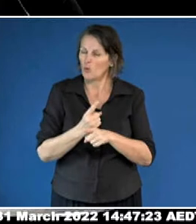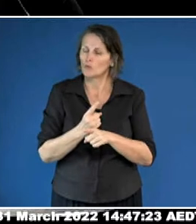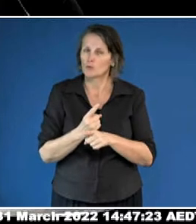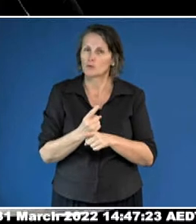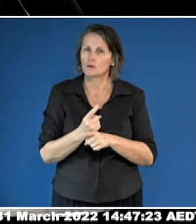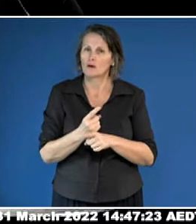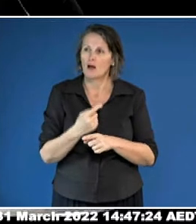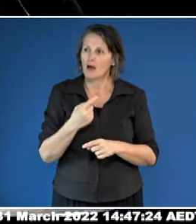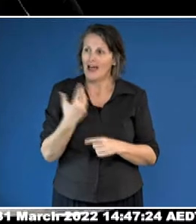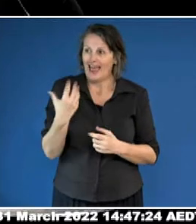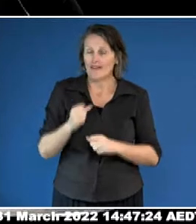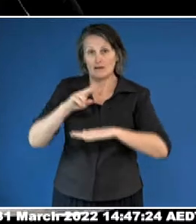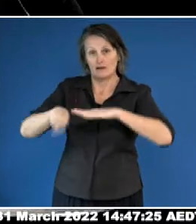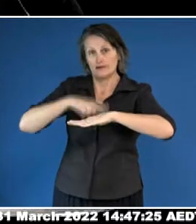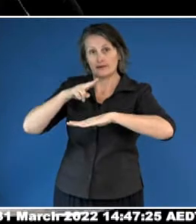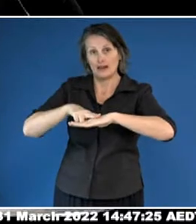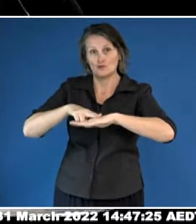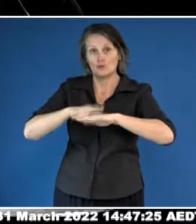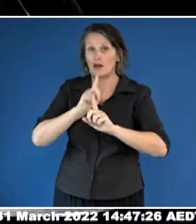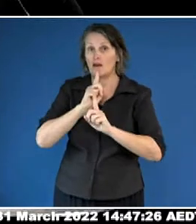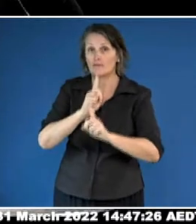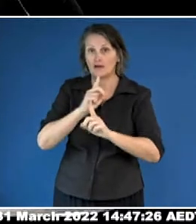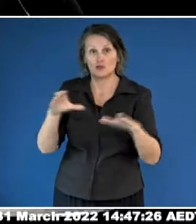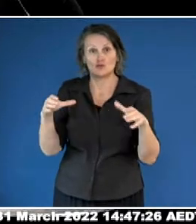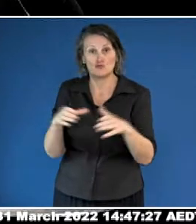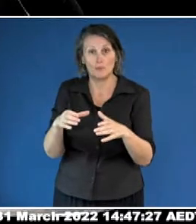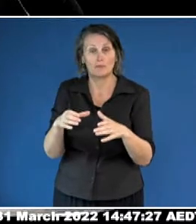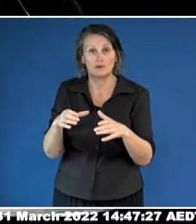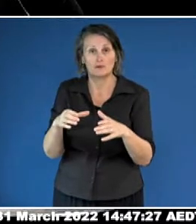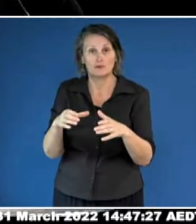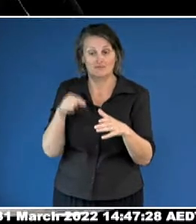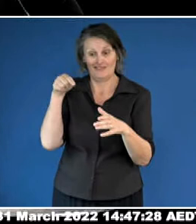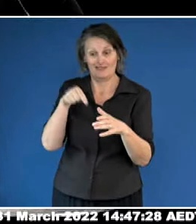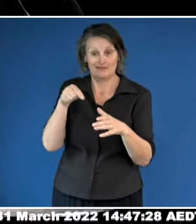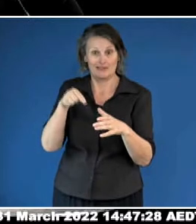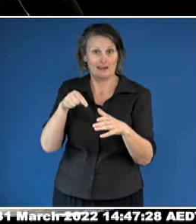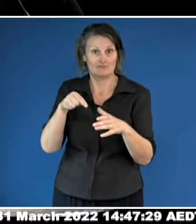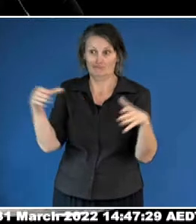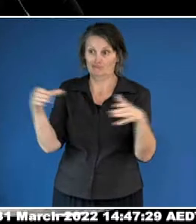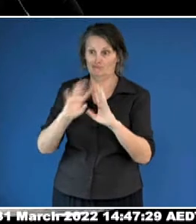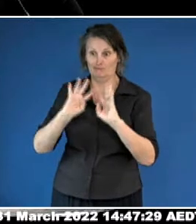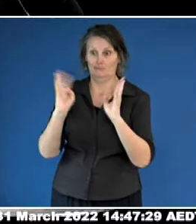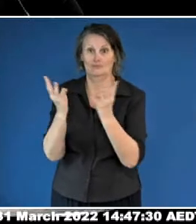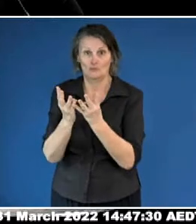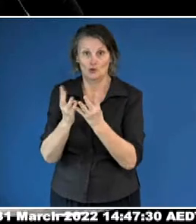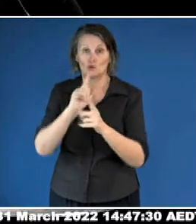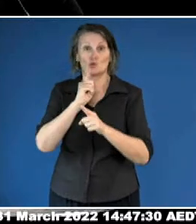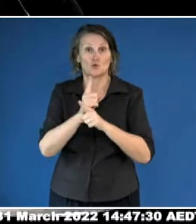National Advisory Group, that committee, that is set up - has been set up to advise on the implementation of OPCAT in Australia.